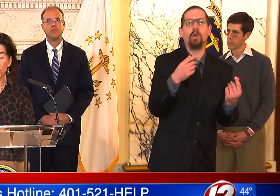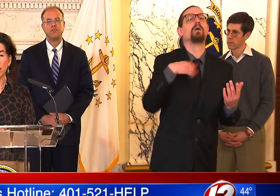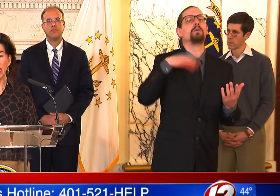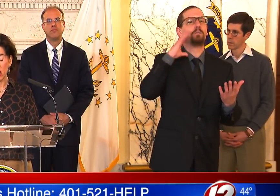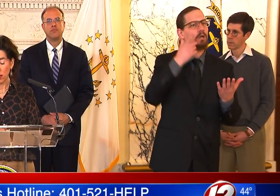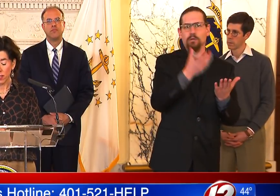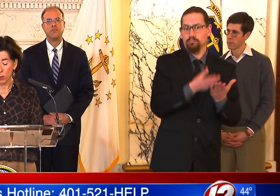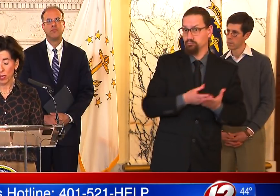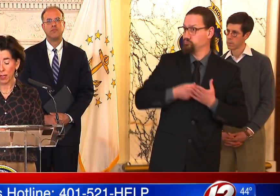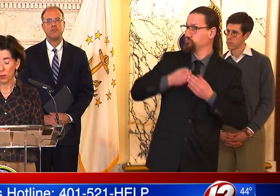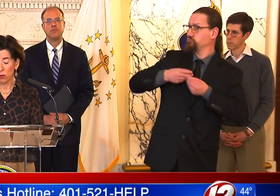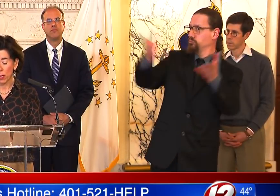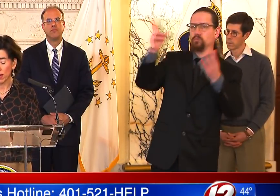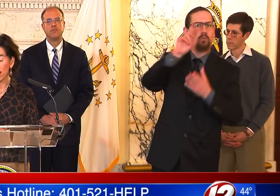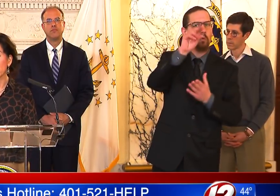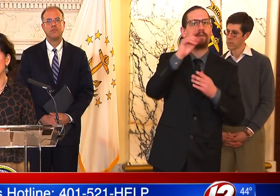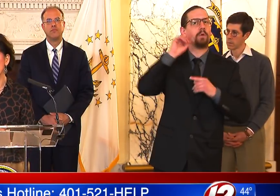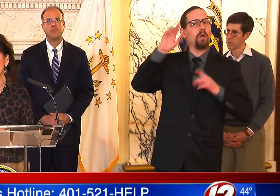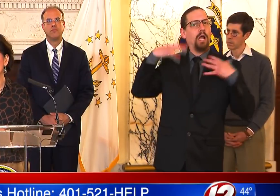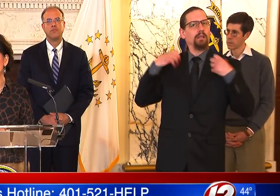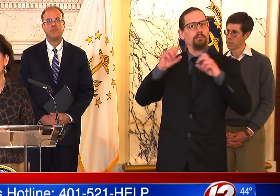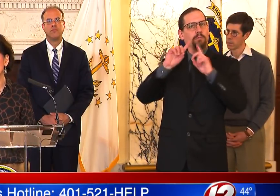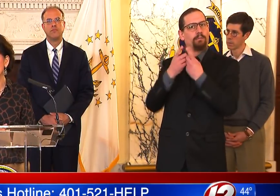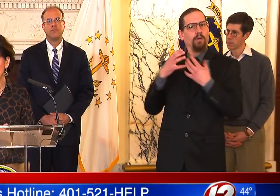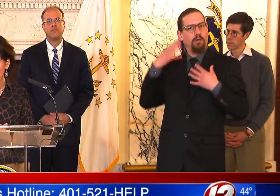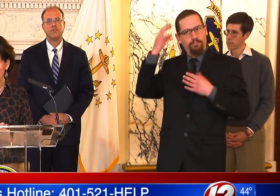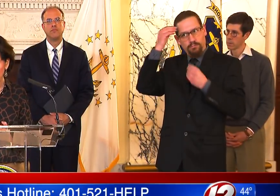DEPARTMENT OF HEALTH. THE NATIONAL GUARD WILL CONTINUE WALK ABOUT.